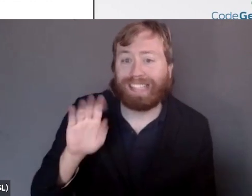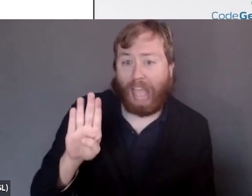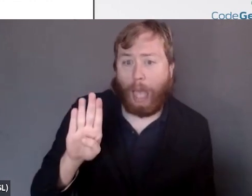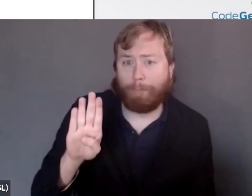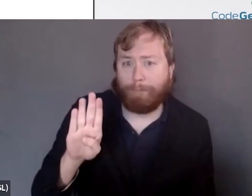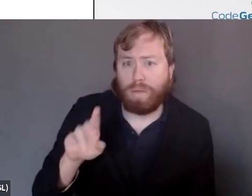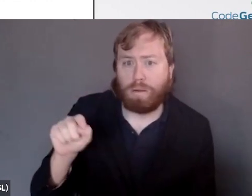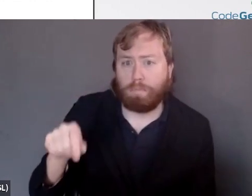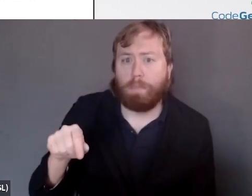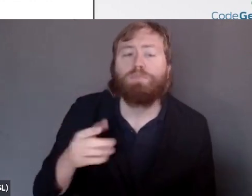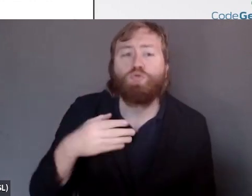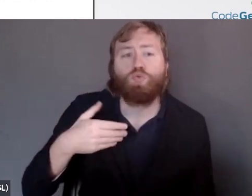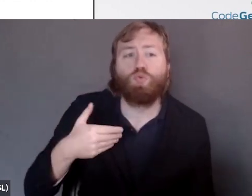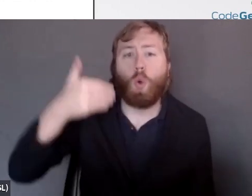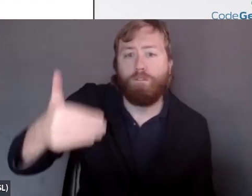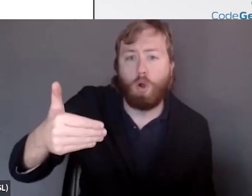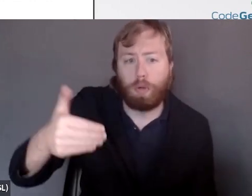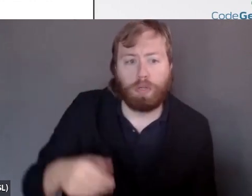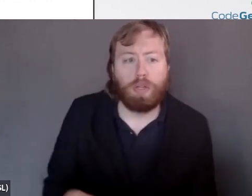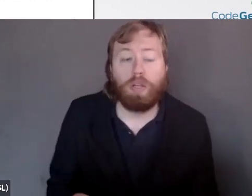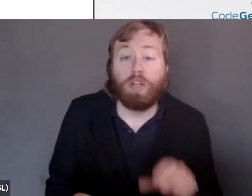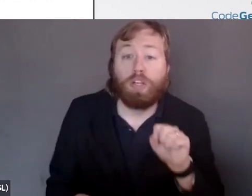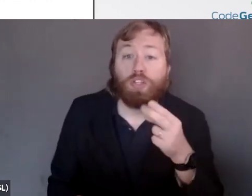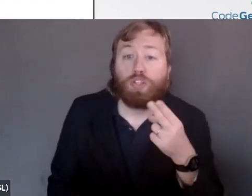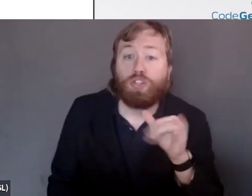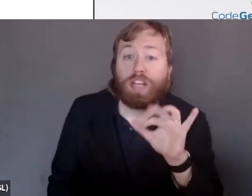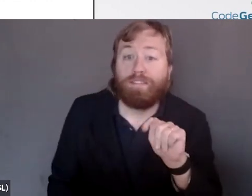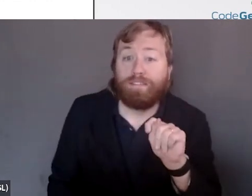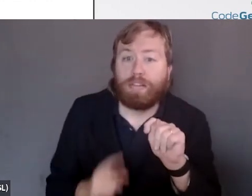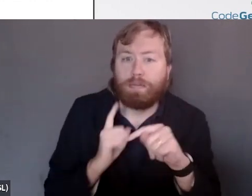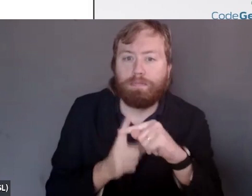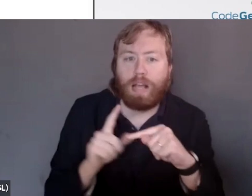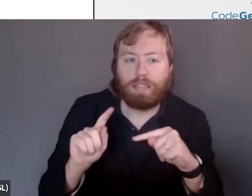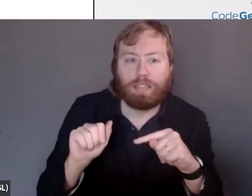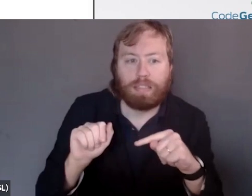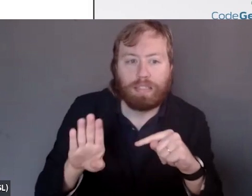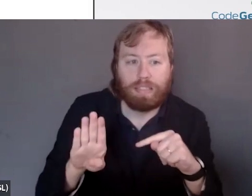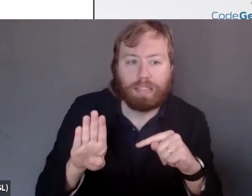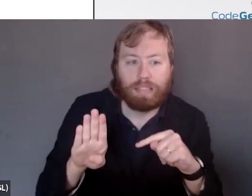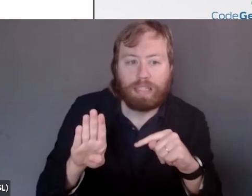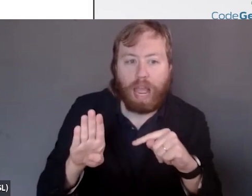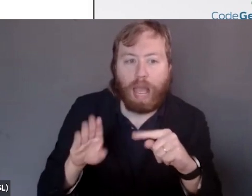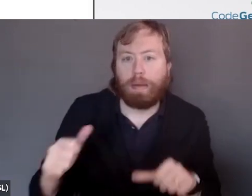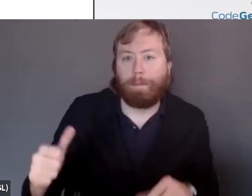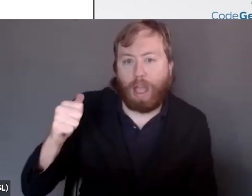Links, when you're on a link, the focus is on a link, the Enter key will activate the link. When you're on a button,